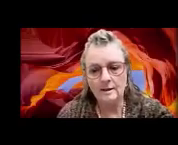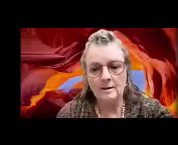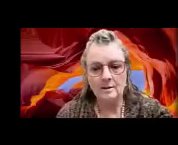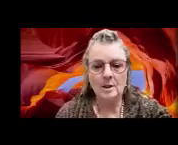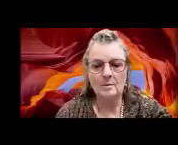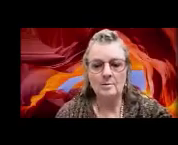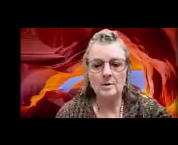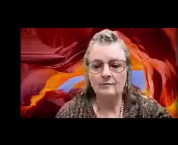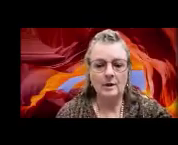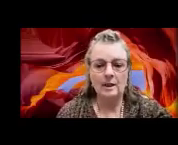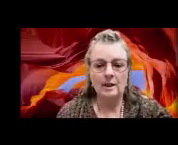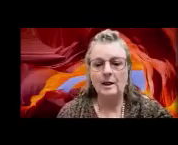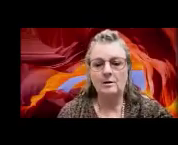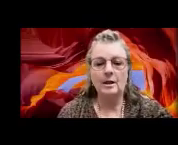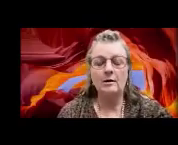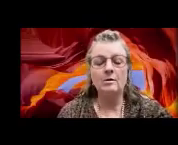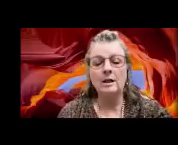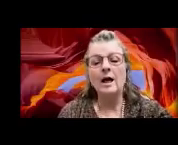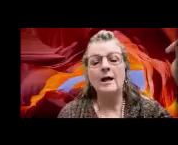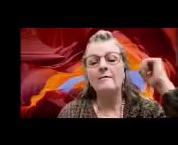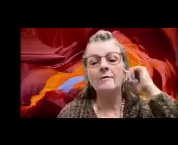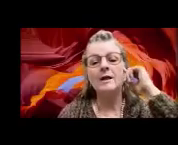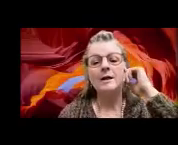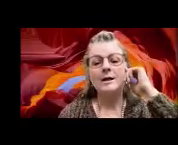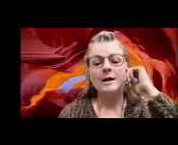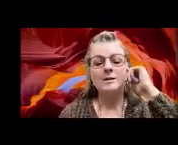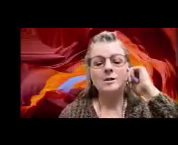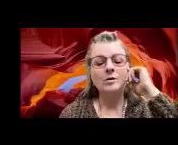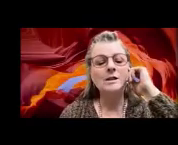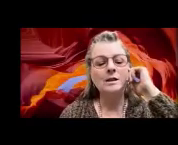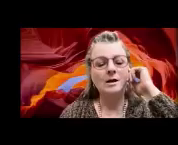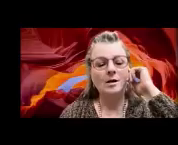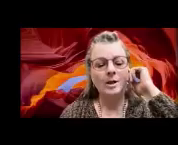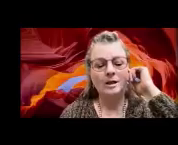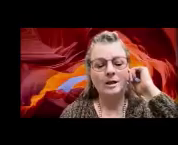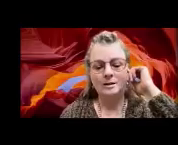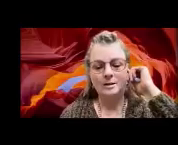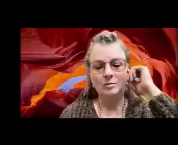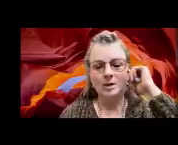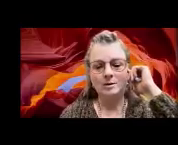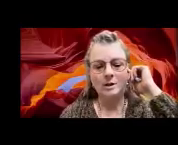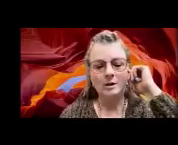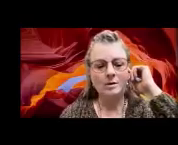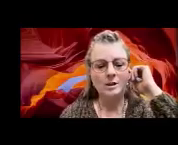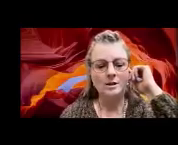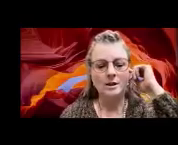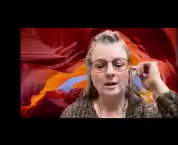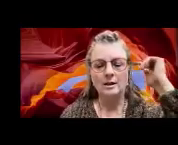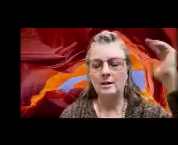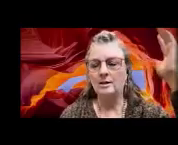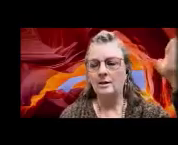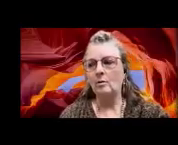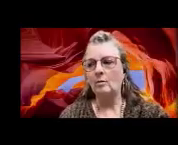sometimes very late, later in life, and so this can complicate things as well. And one of the questions I get is like, well,